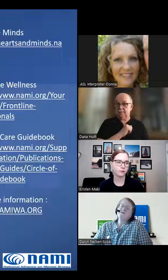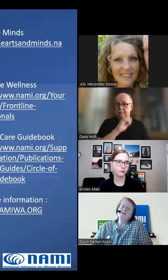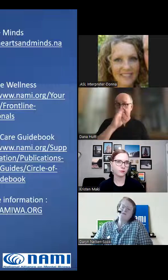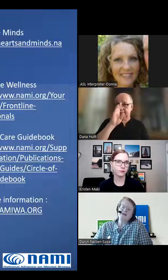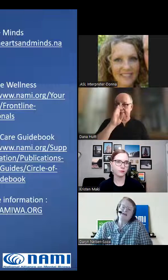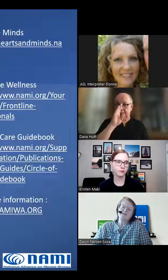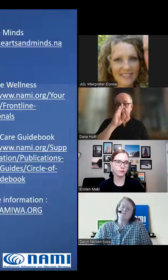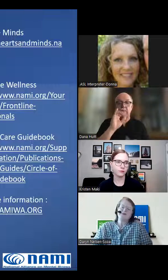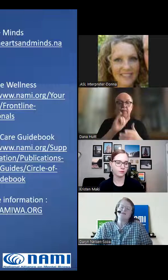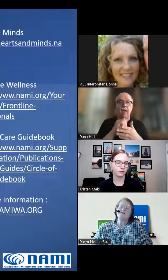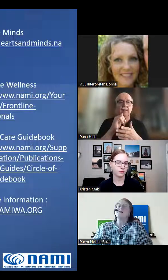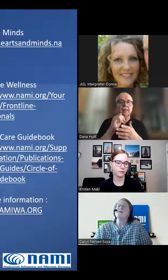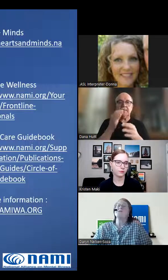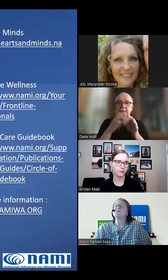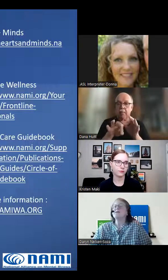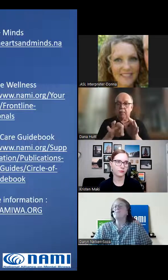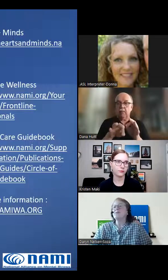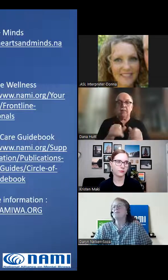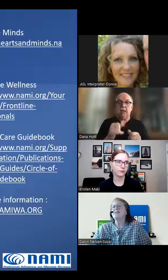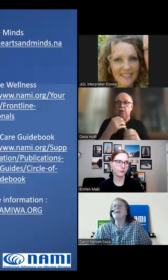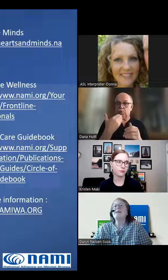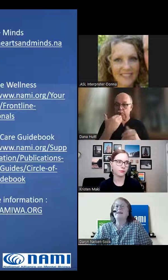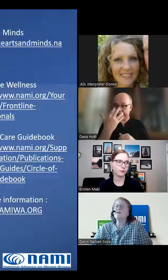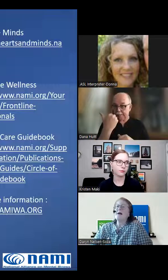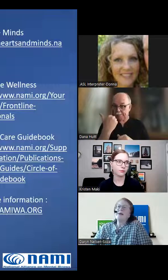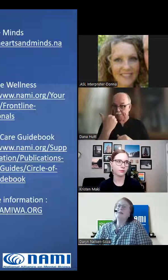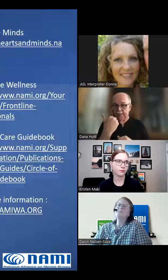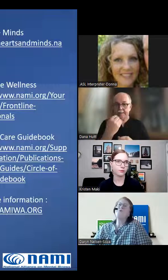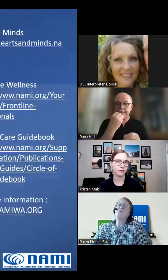s intention to place. Next slide, please.